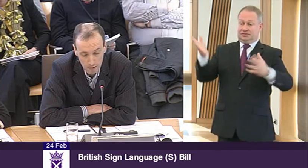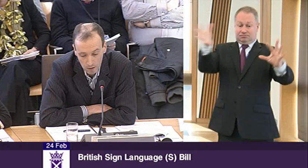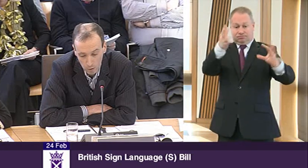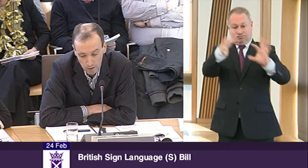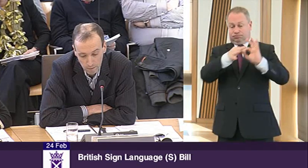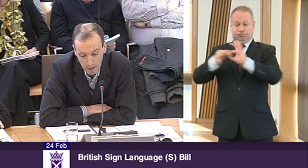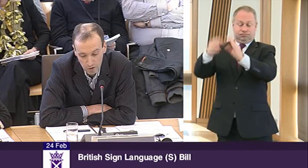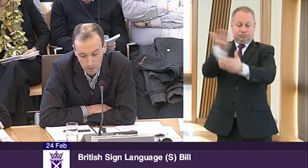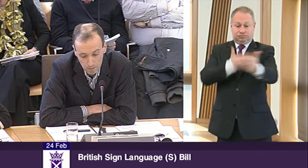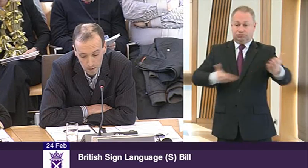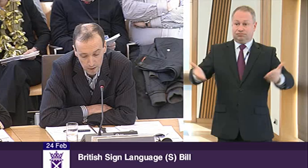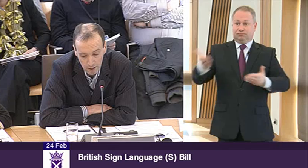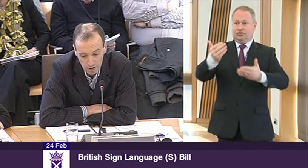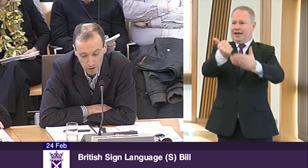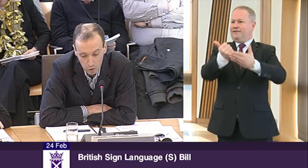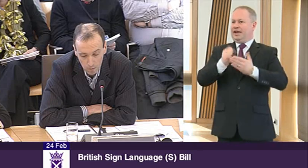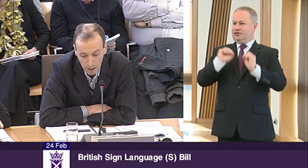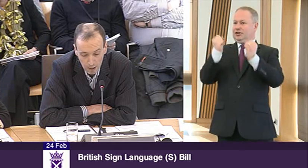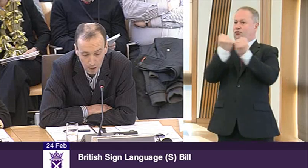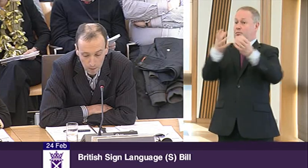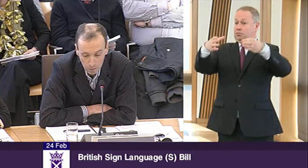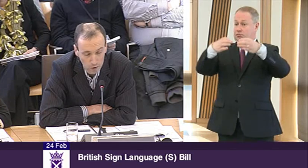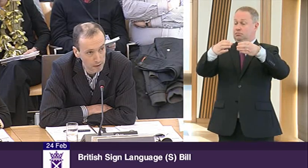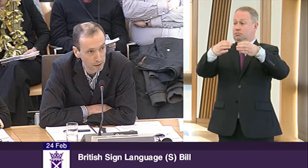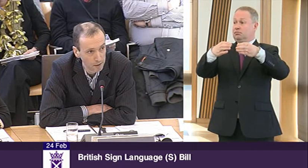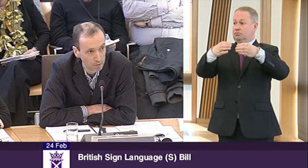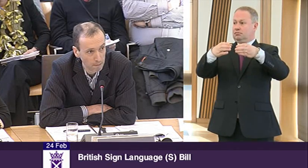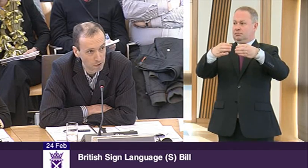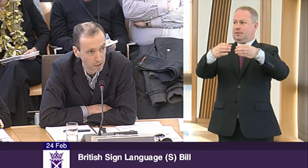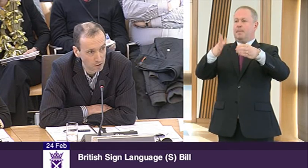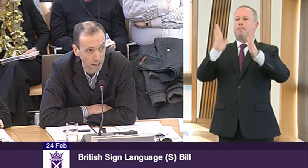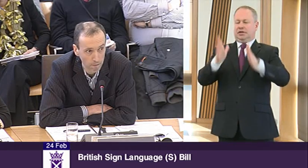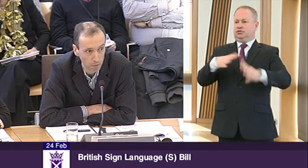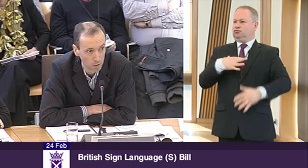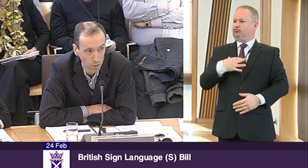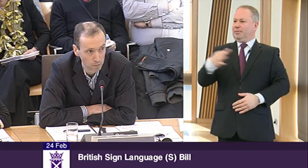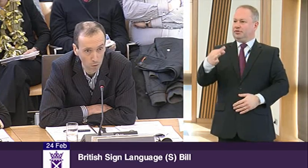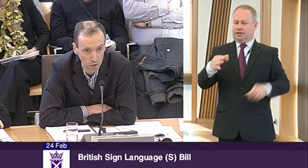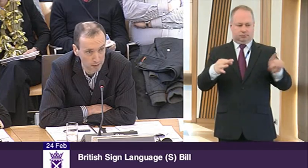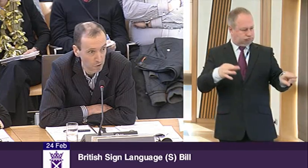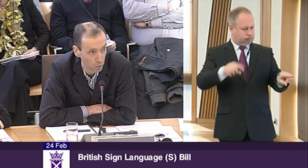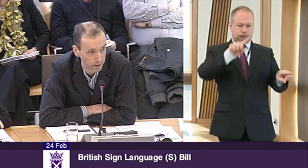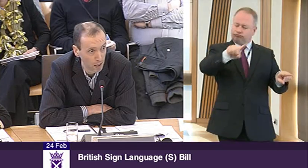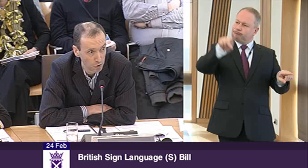The membership of the advisory group would clearly need to represent everyone involved.